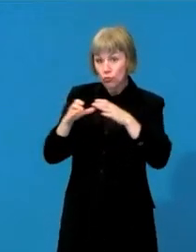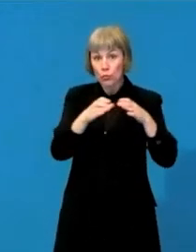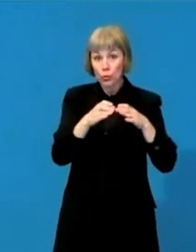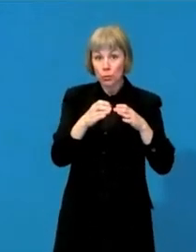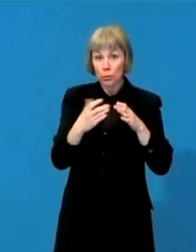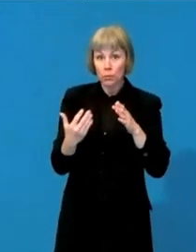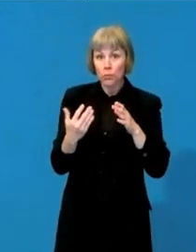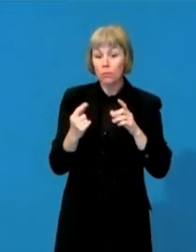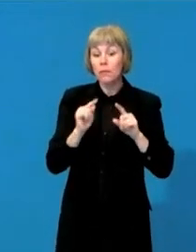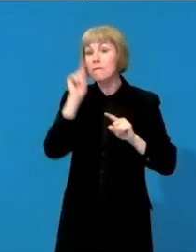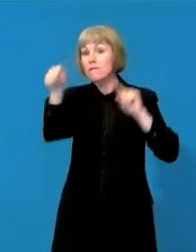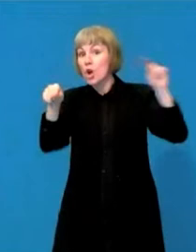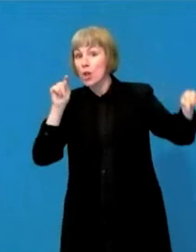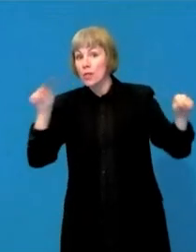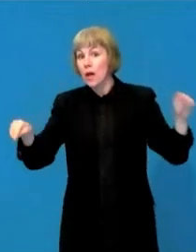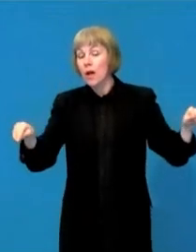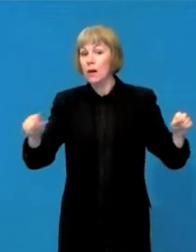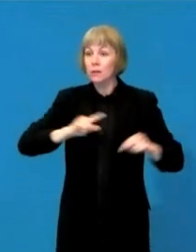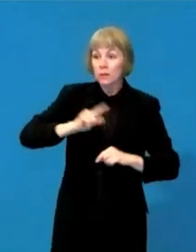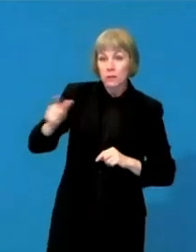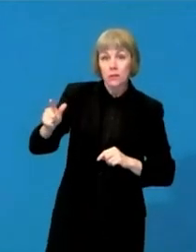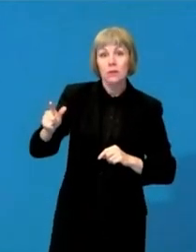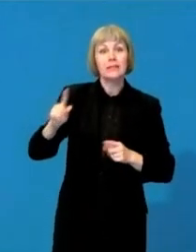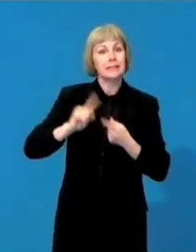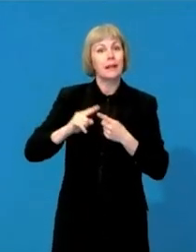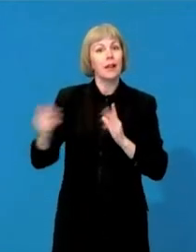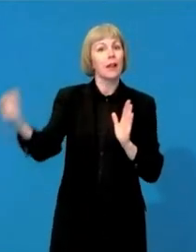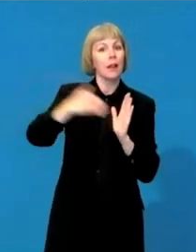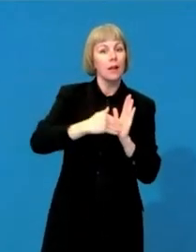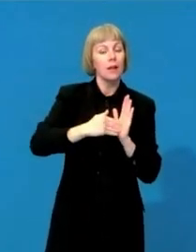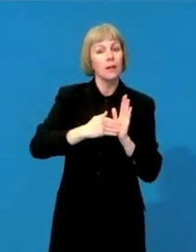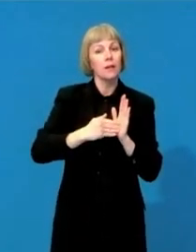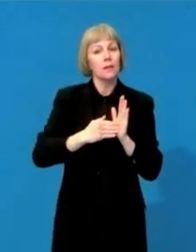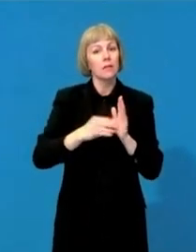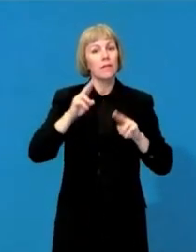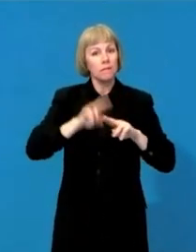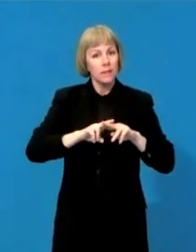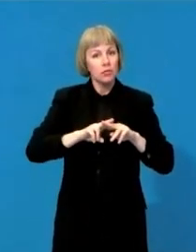that may travel through to Fitzroy Crossing to access services they wouldn't otherwise